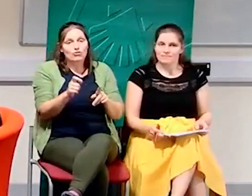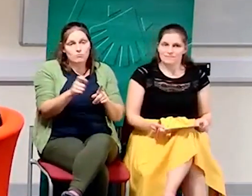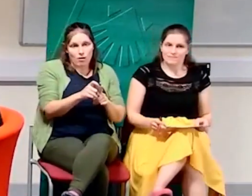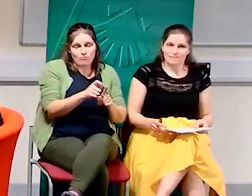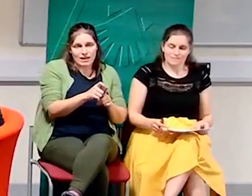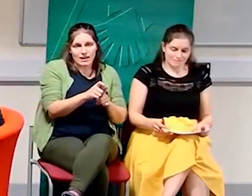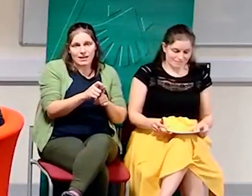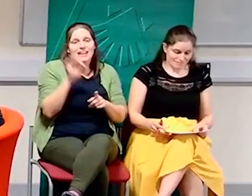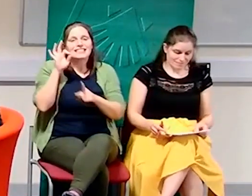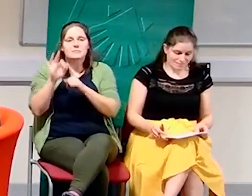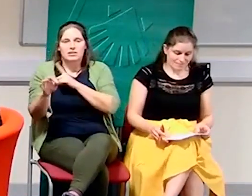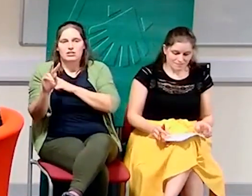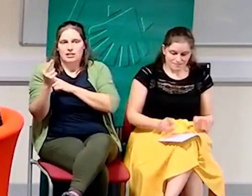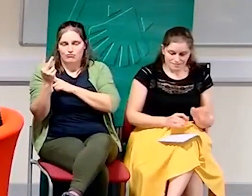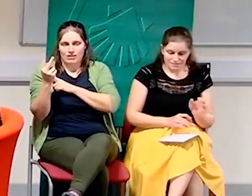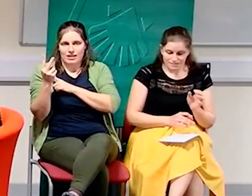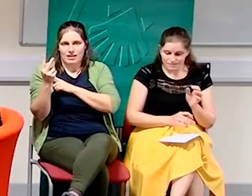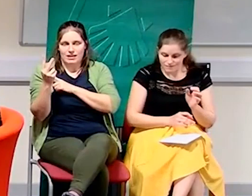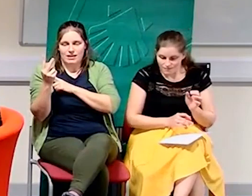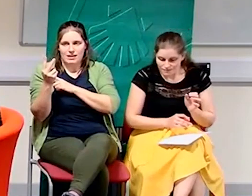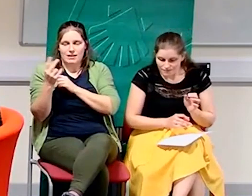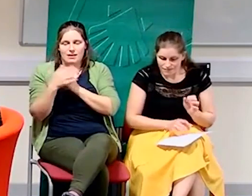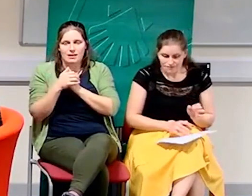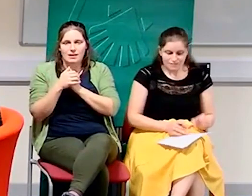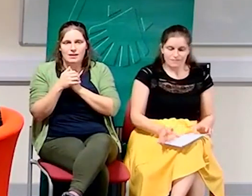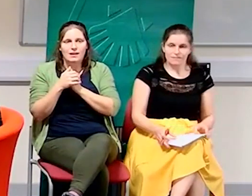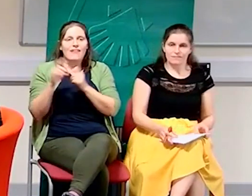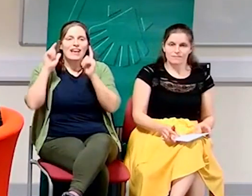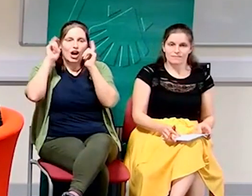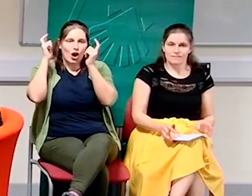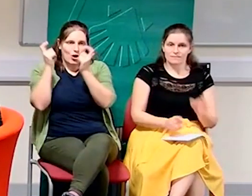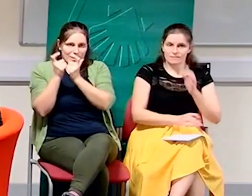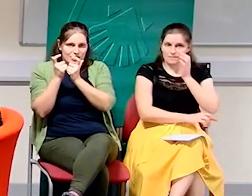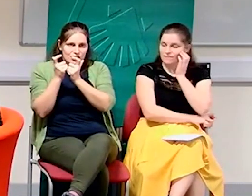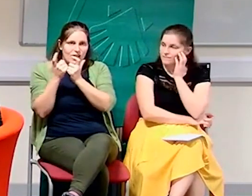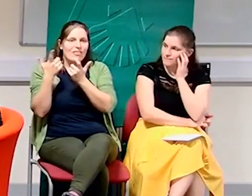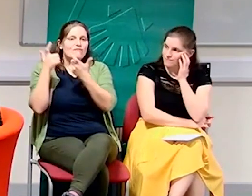and then specialist secondary um and college and then Residential College